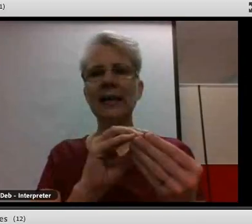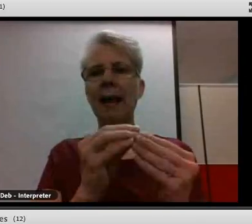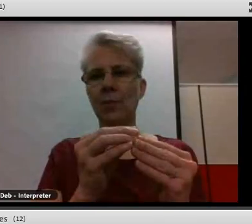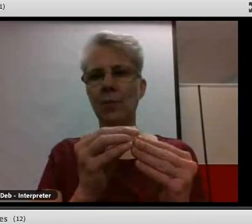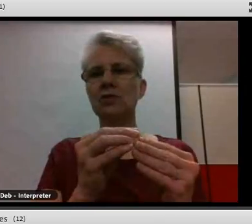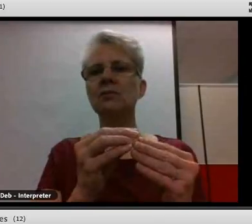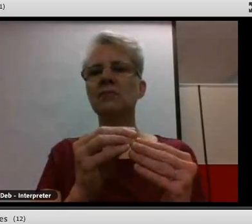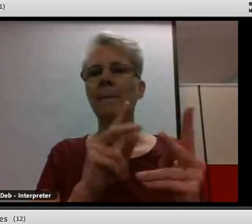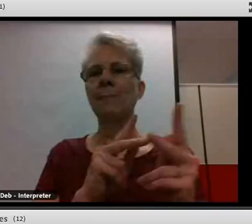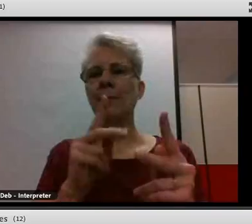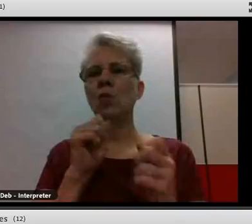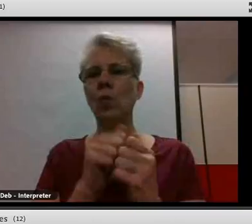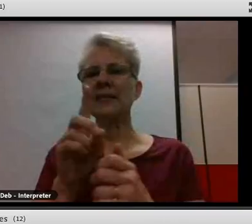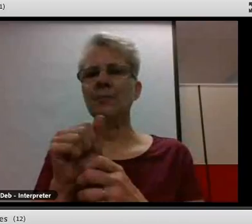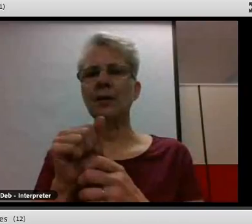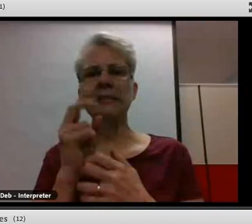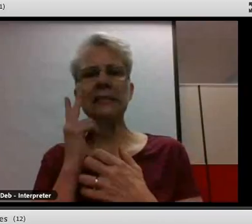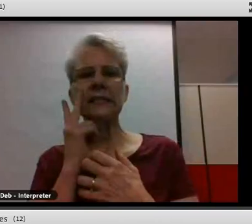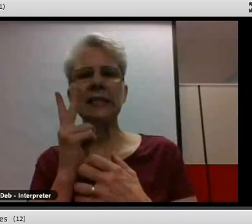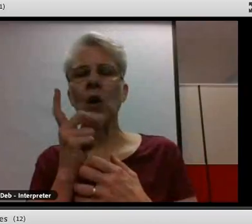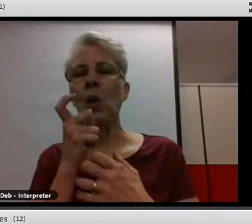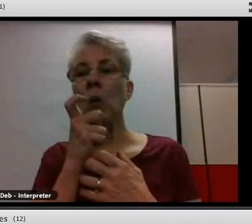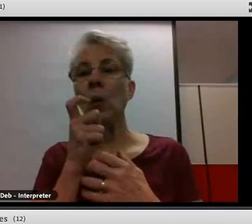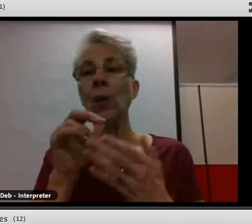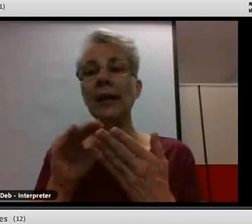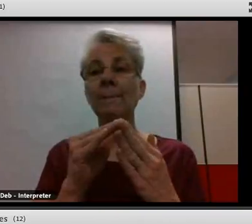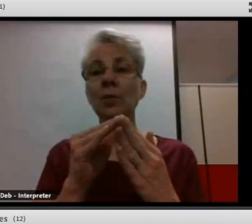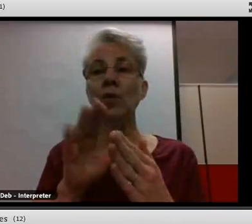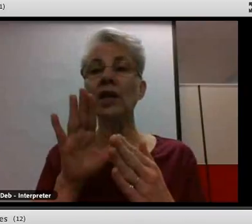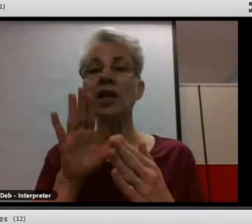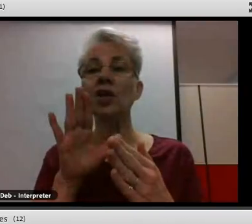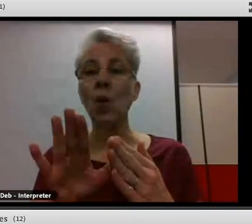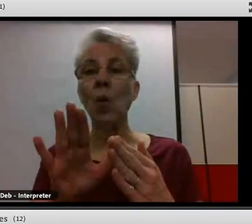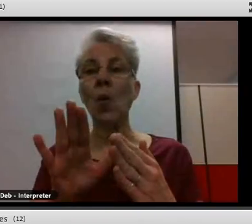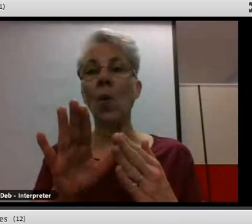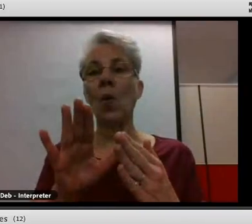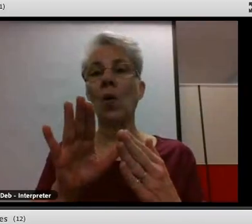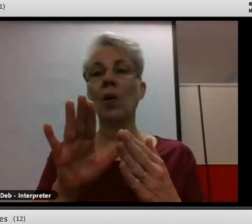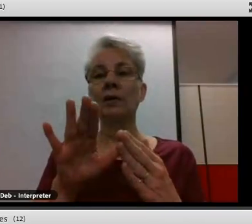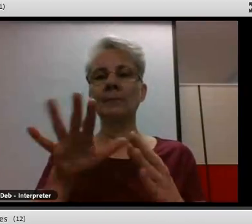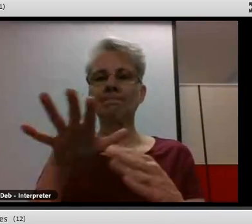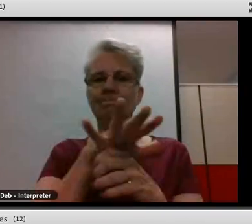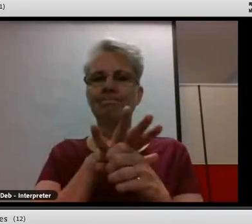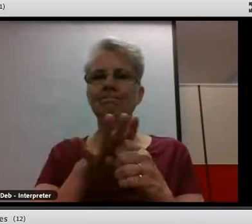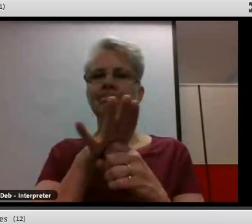It says there 316,450,569 individuals